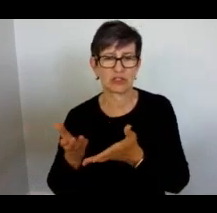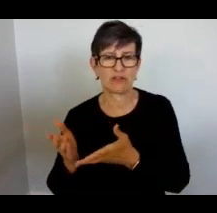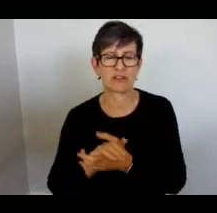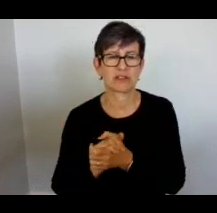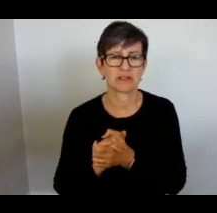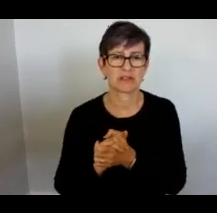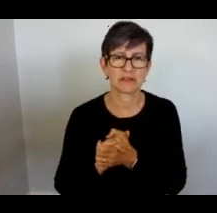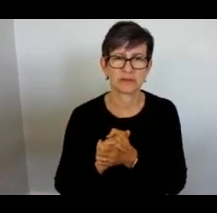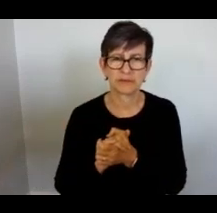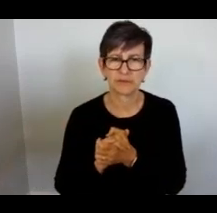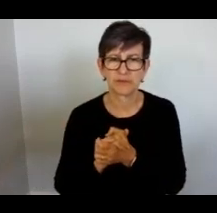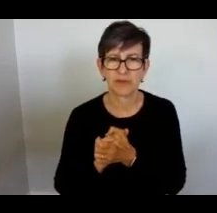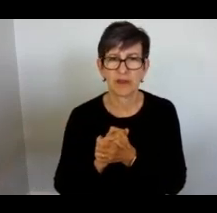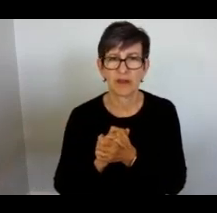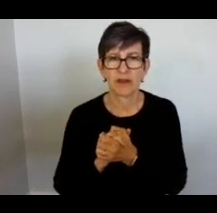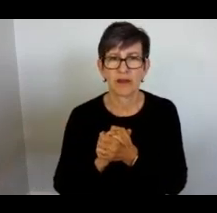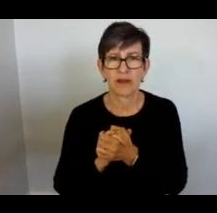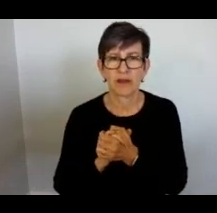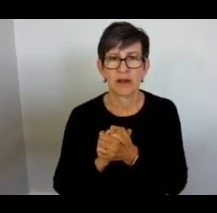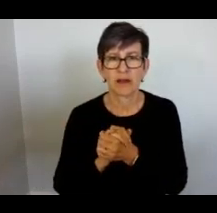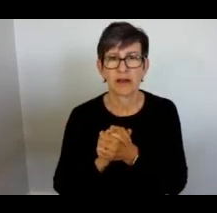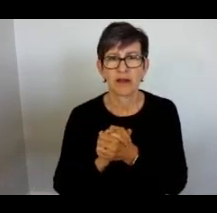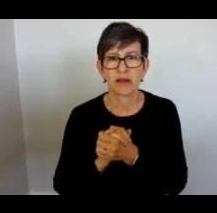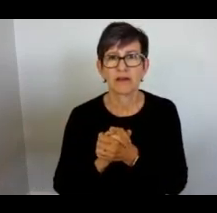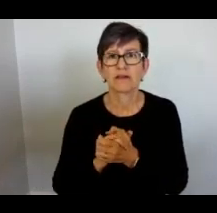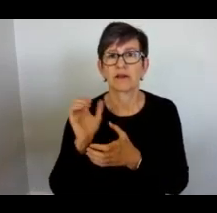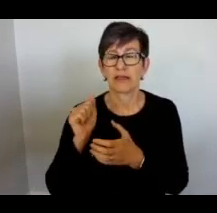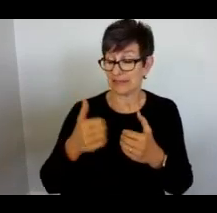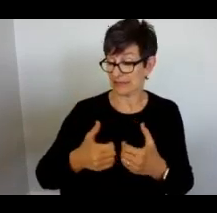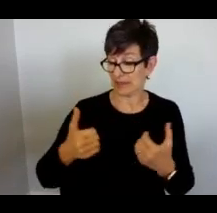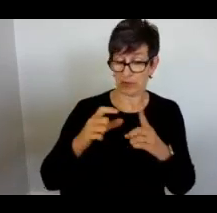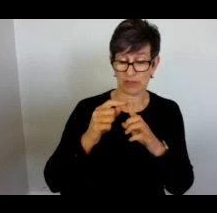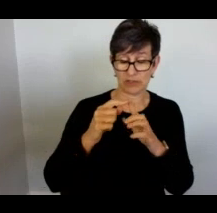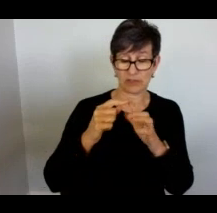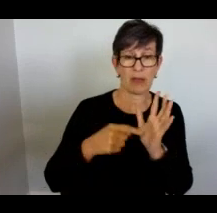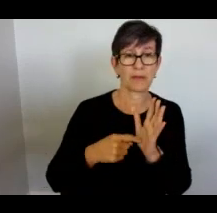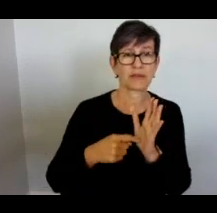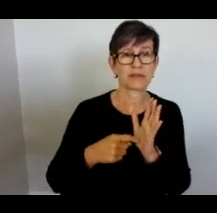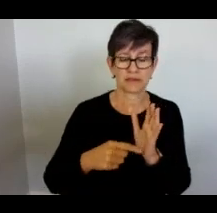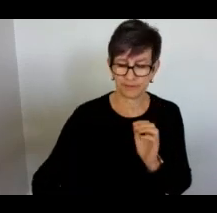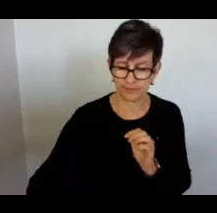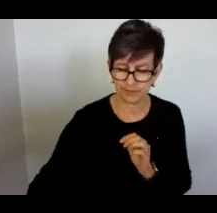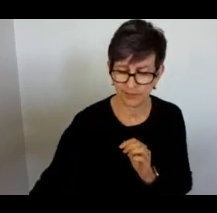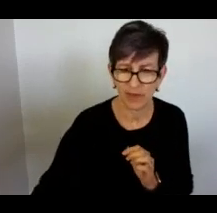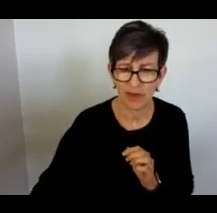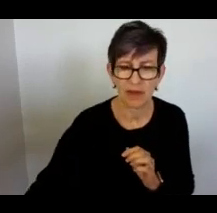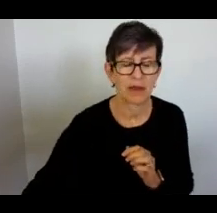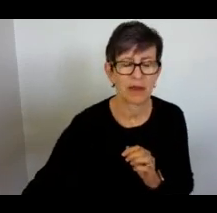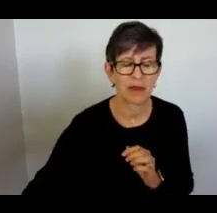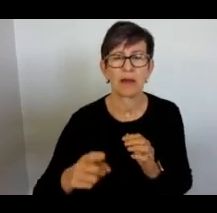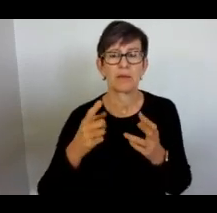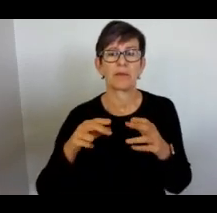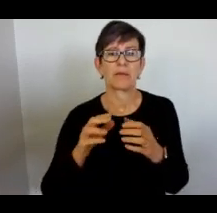So whilst we are separate departments, the Office of the Child Family Official Solicitor,